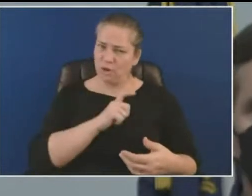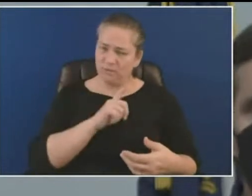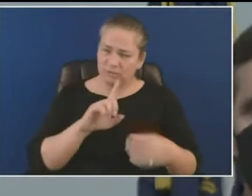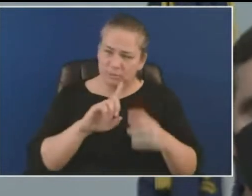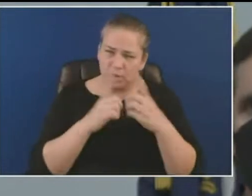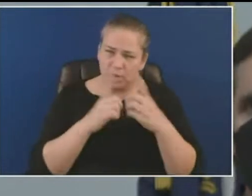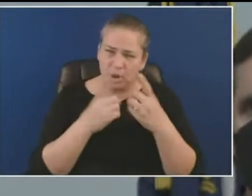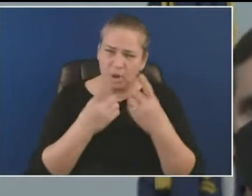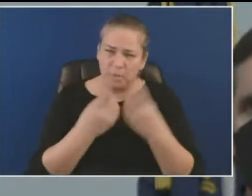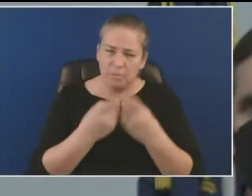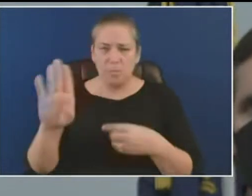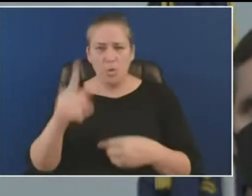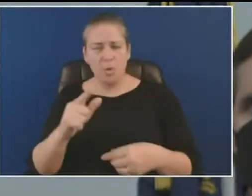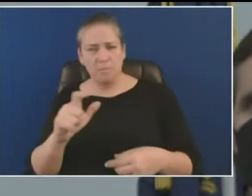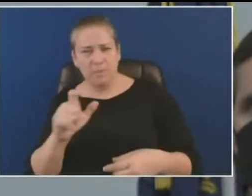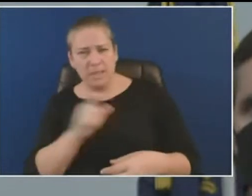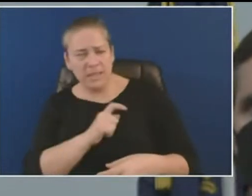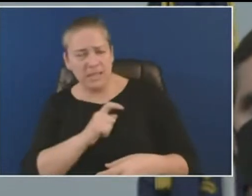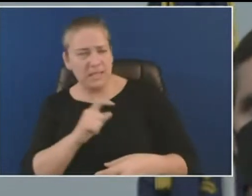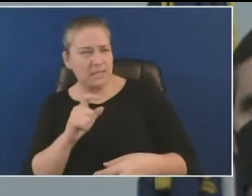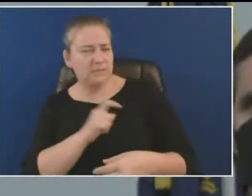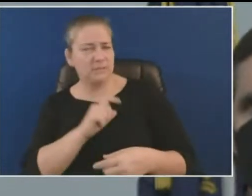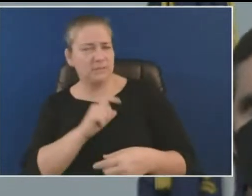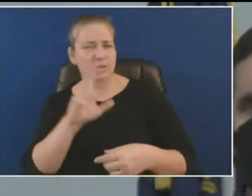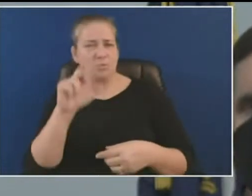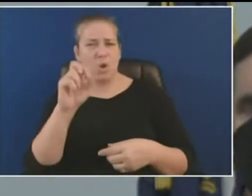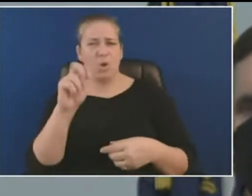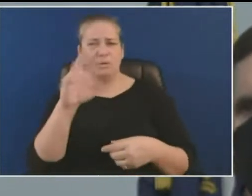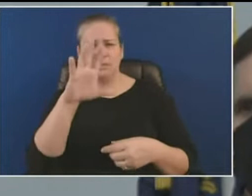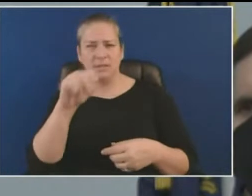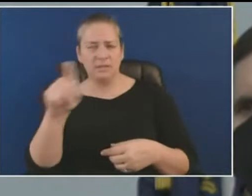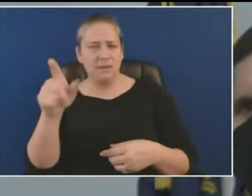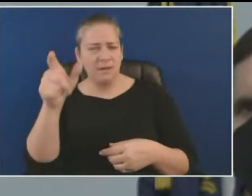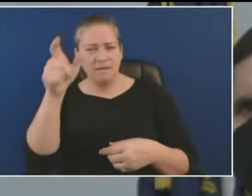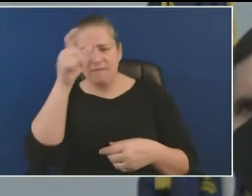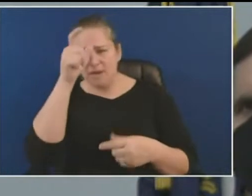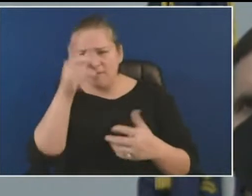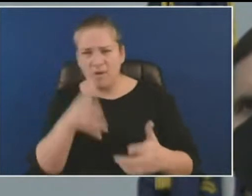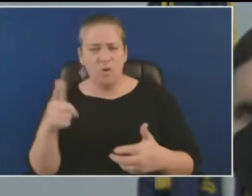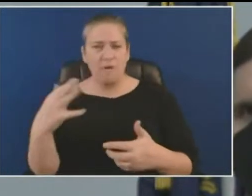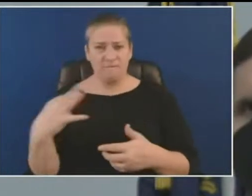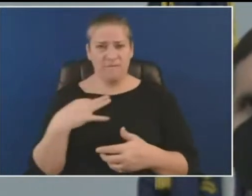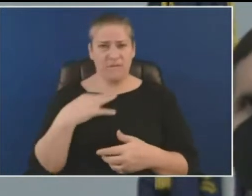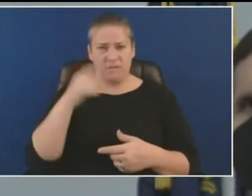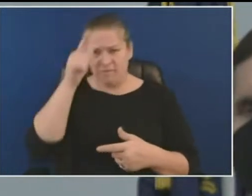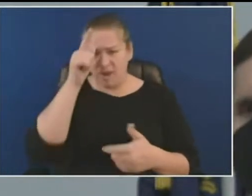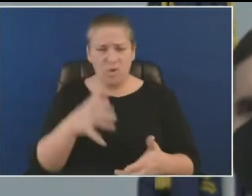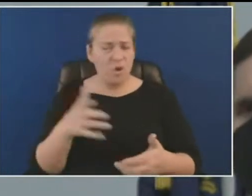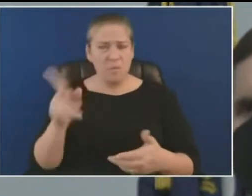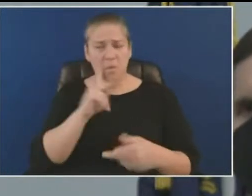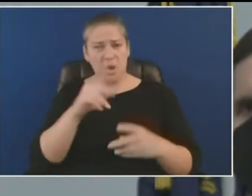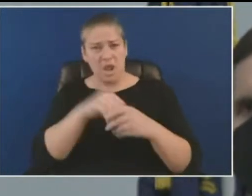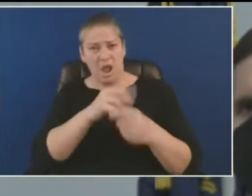Warren County firefighters volunteer firefighters. The folks at the hospitals who are working with generators until 7:00 in the morning.